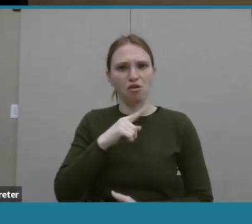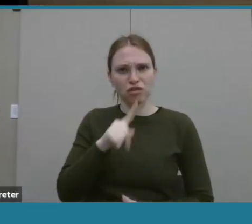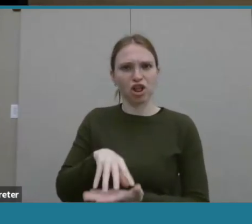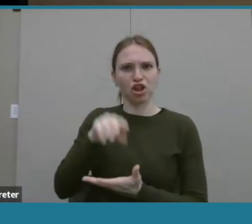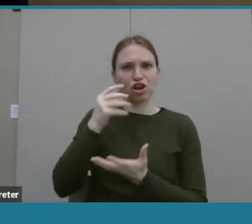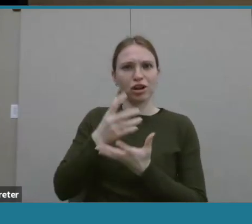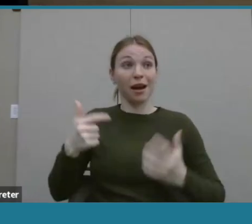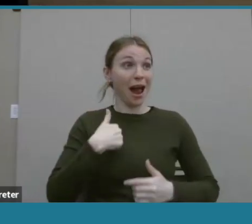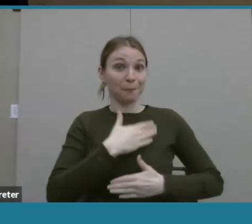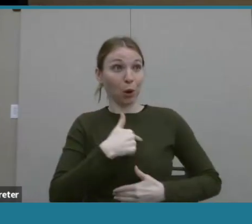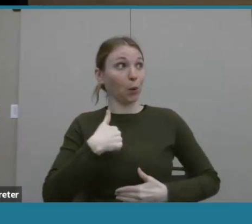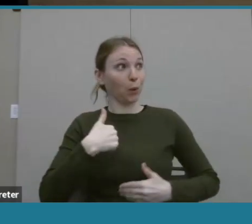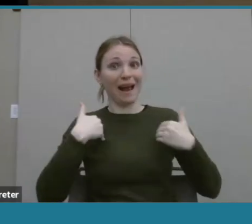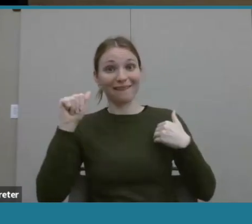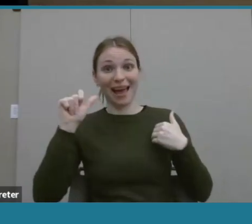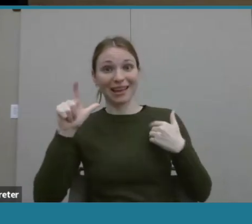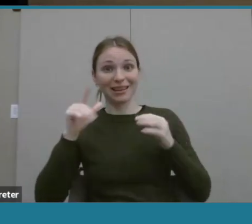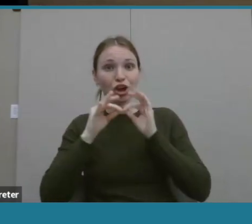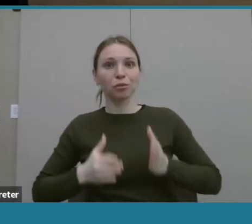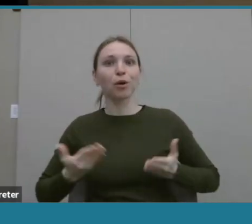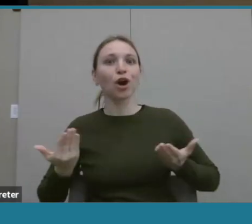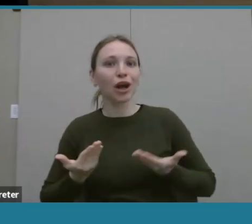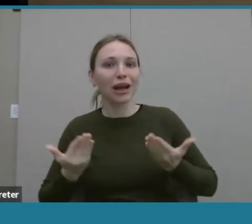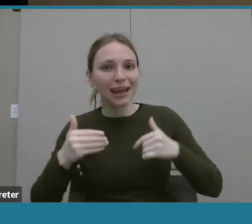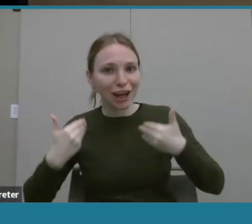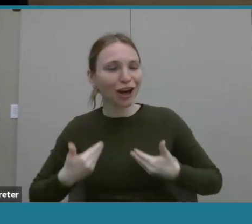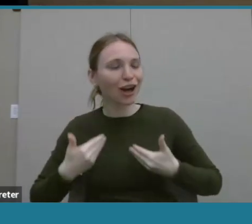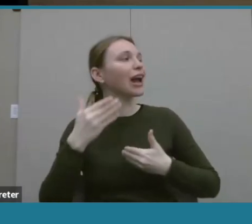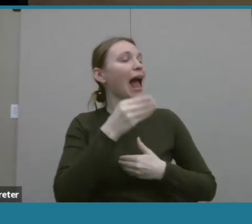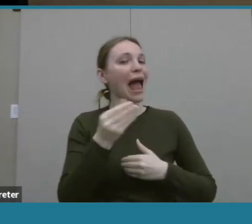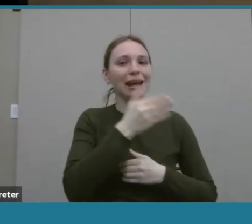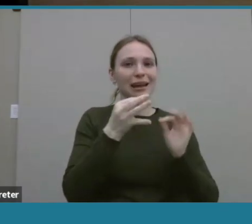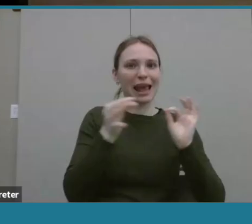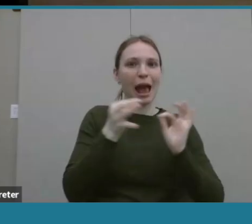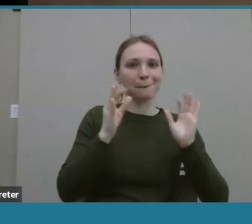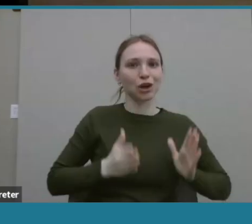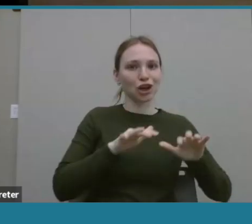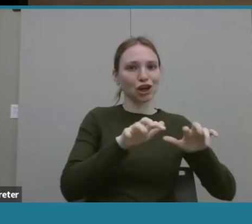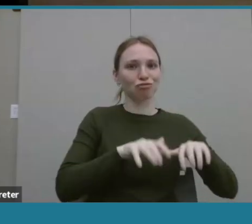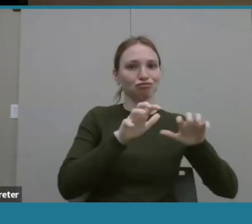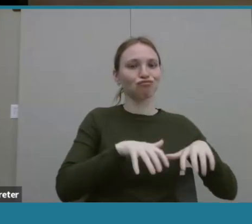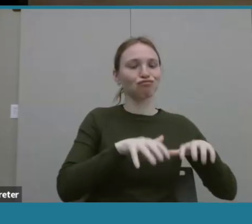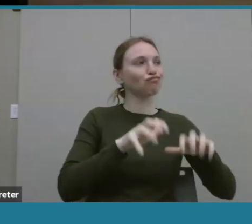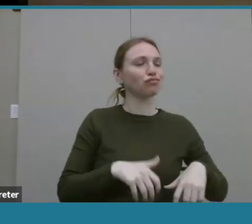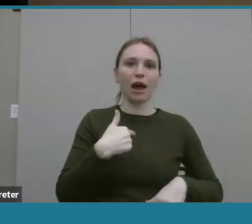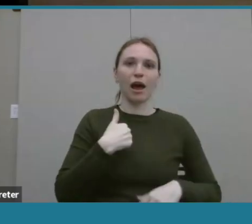ASL interpreters here and our captioner here as well. So I appreciate that.